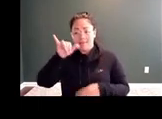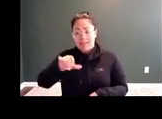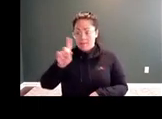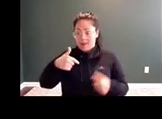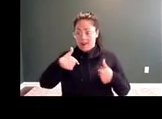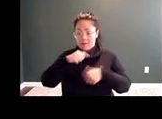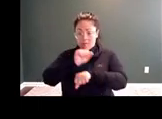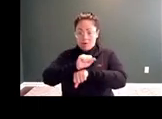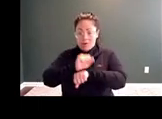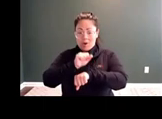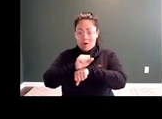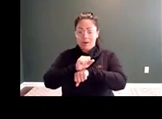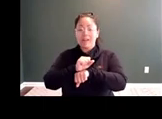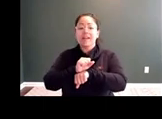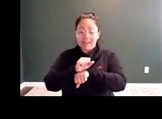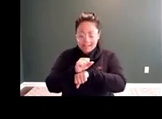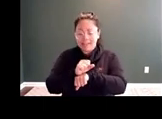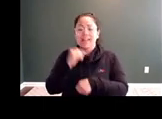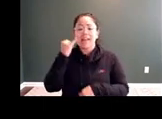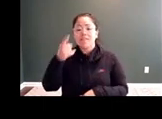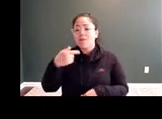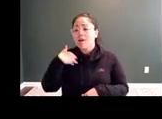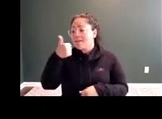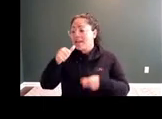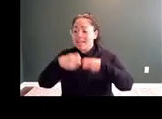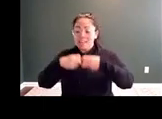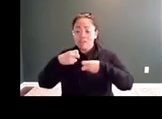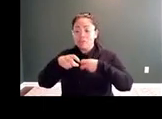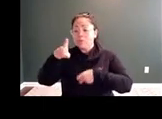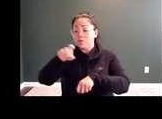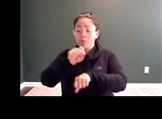and certainly, if you have any issues in that district, you can contact me.